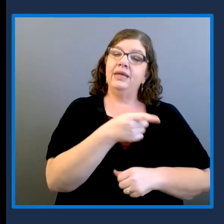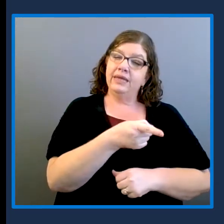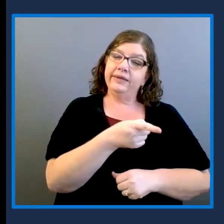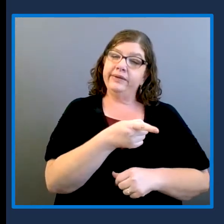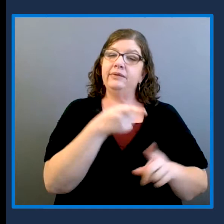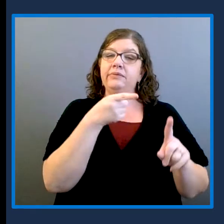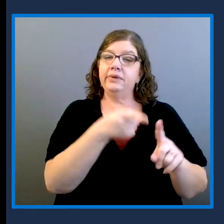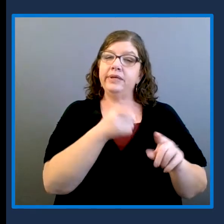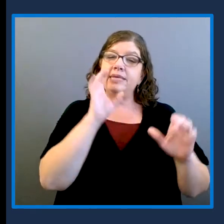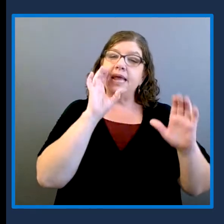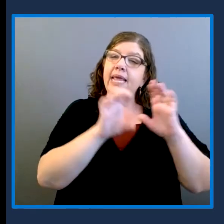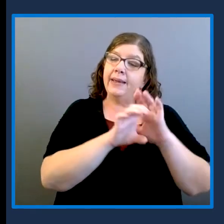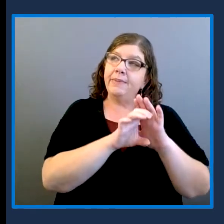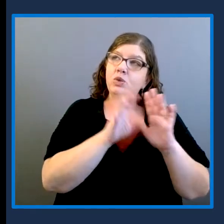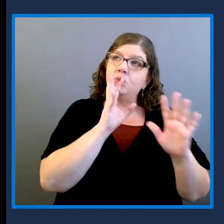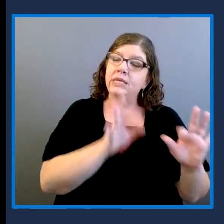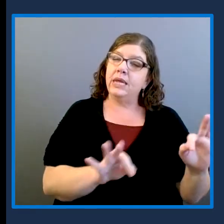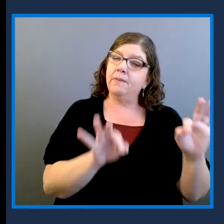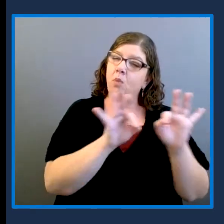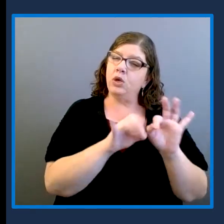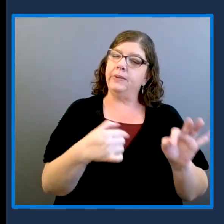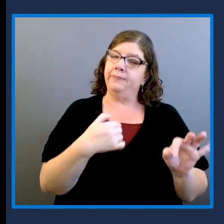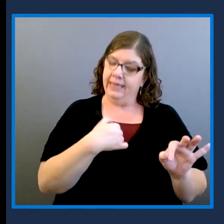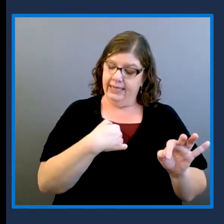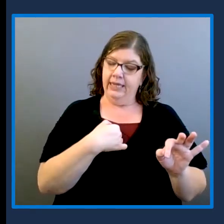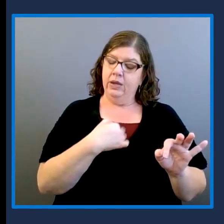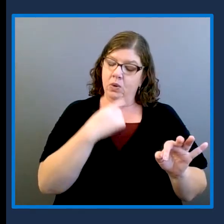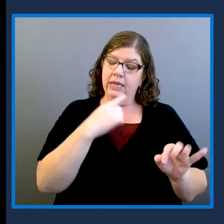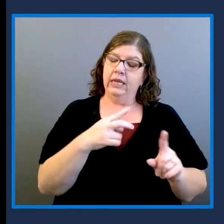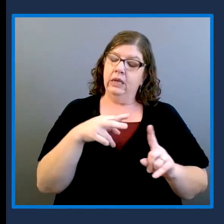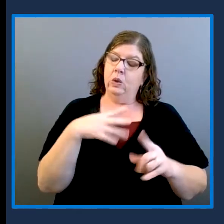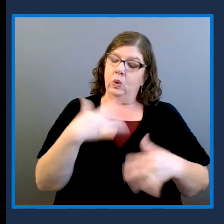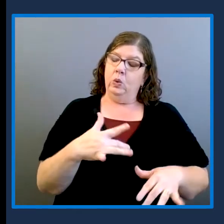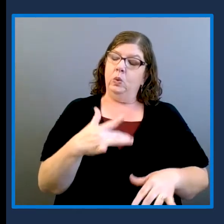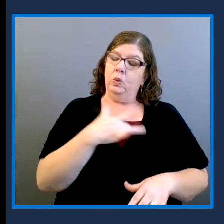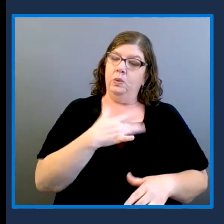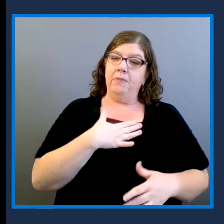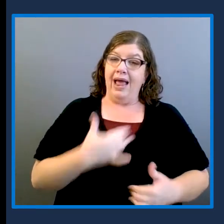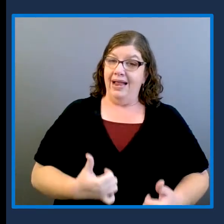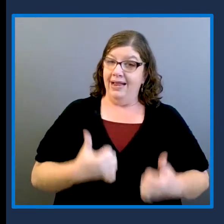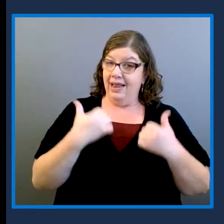this is in particular a image that is really important to me and significant in my life